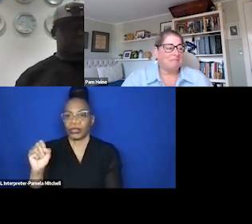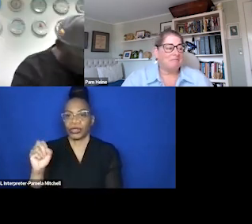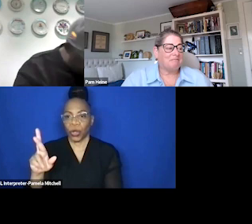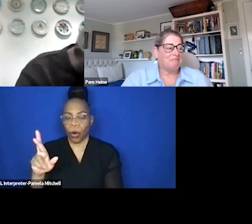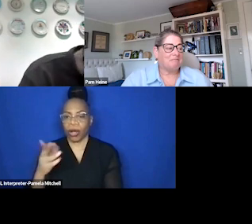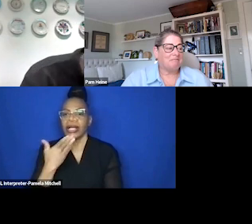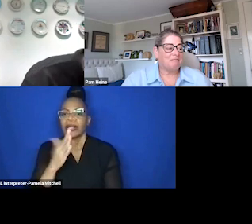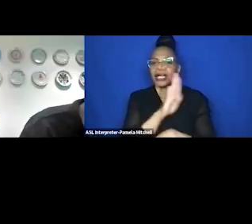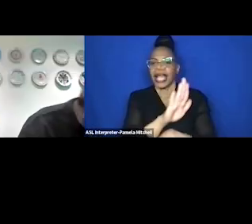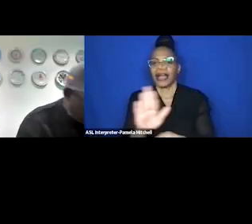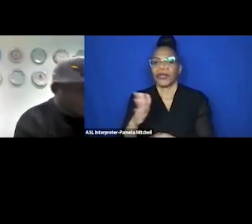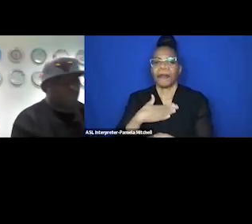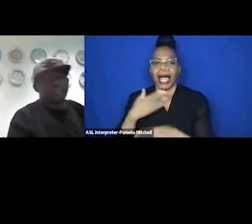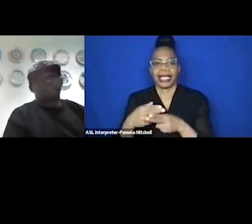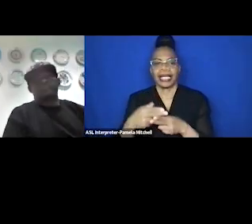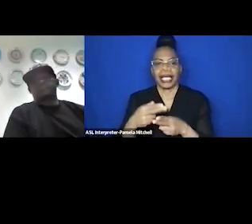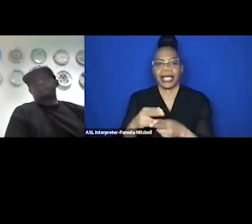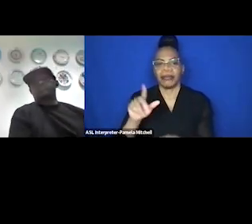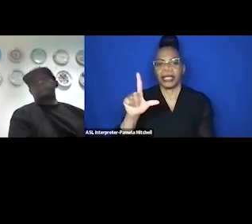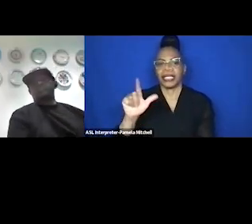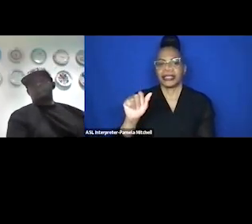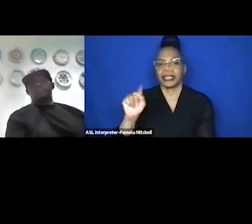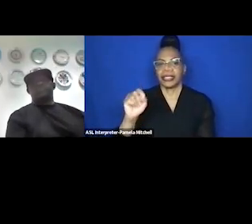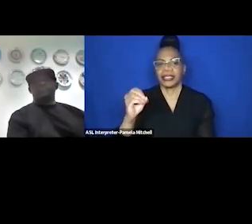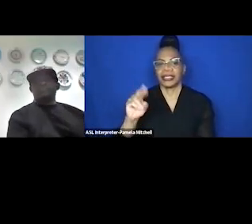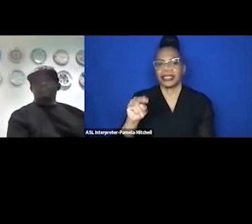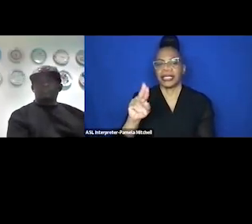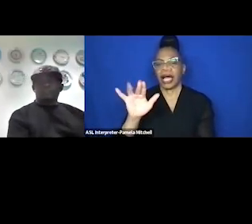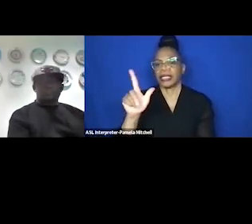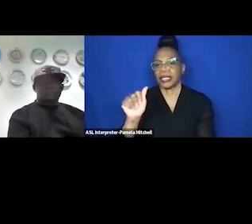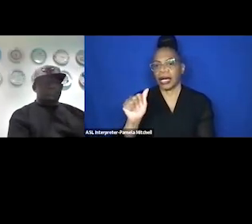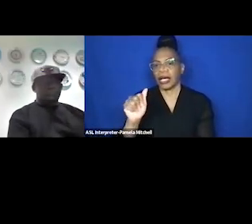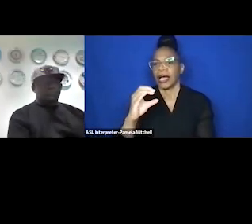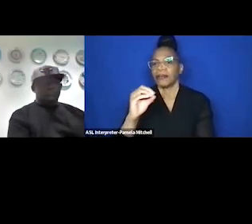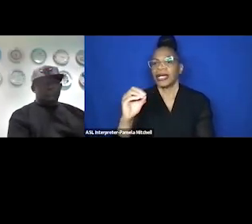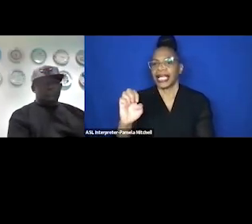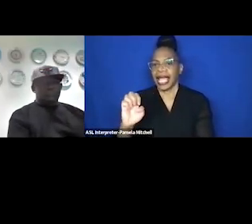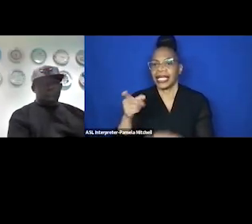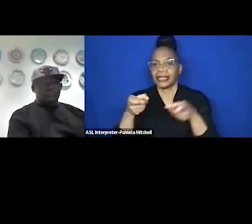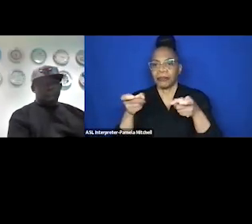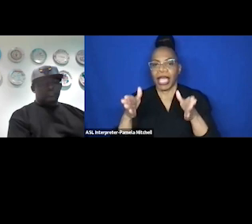My name's LaTonya Fluces. I'm a SOAR case manager with SOAR, I'm sorry, with SEARCH Homeless Services.